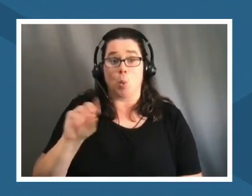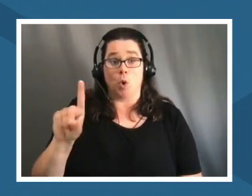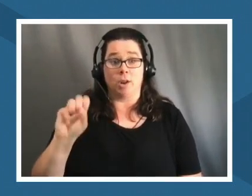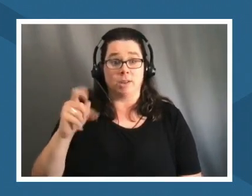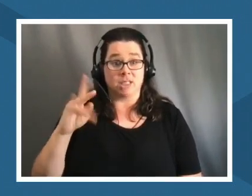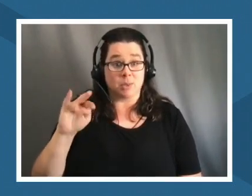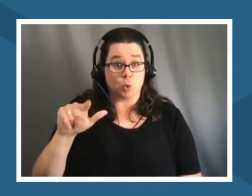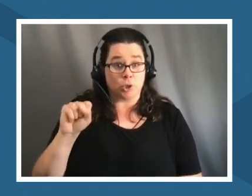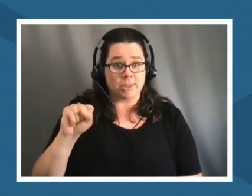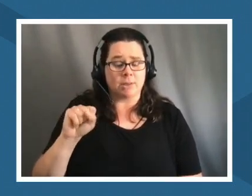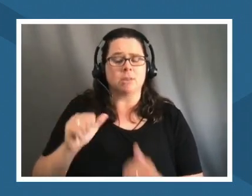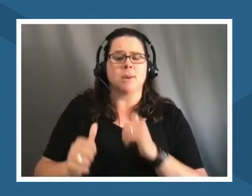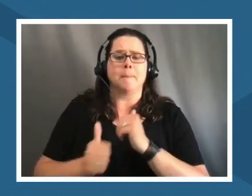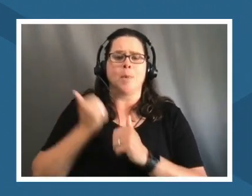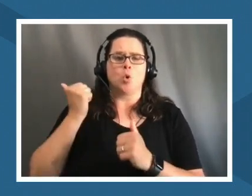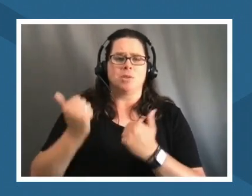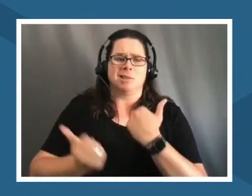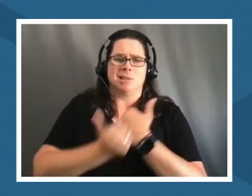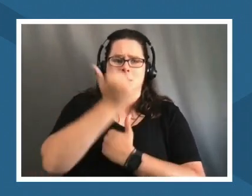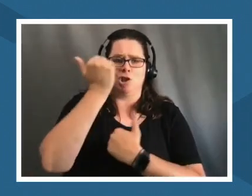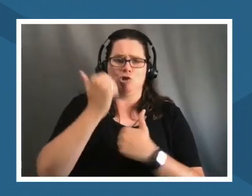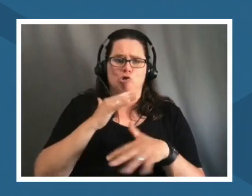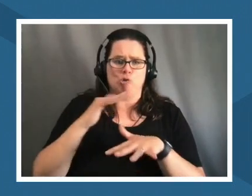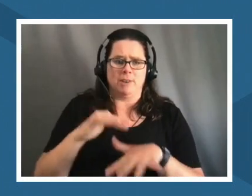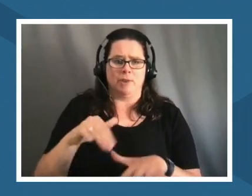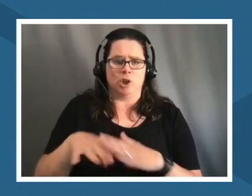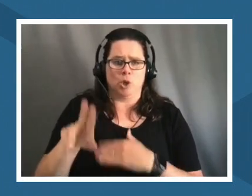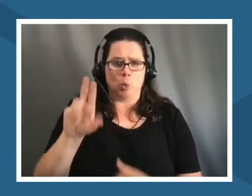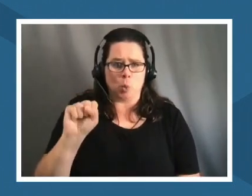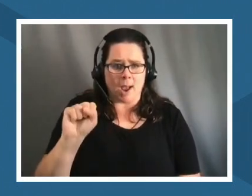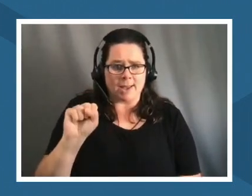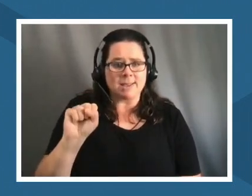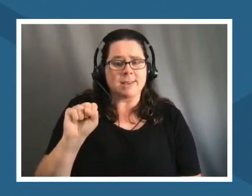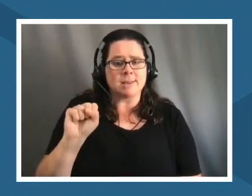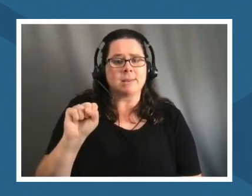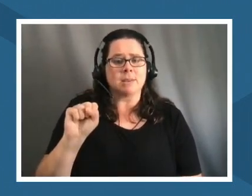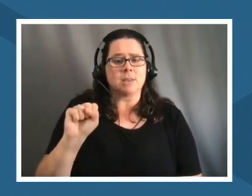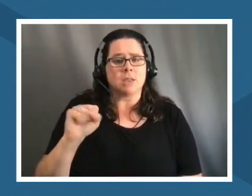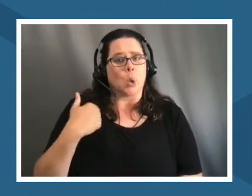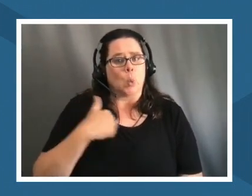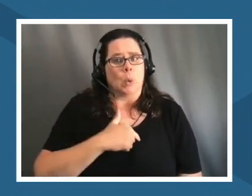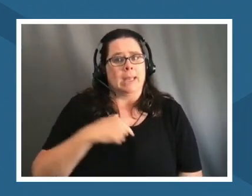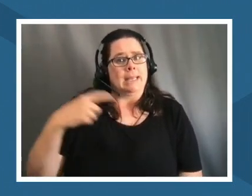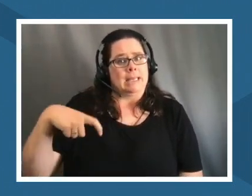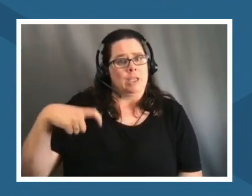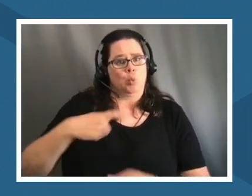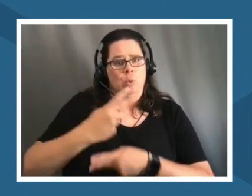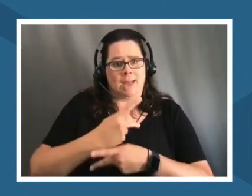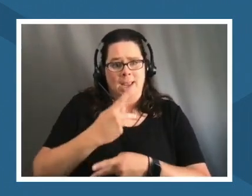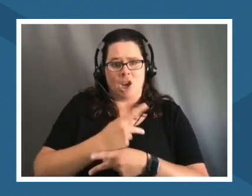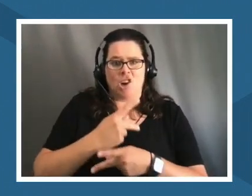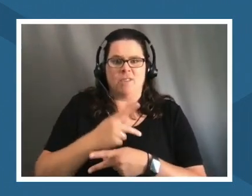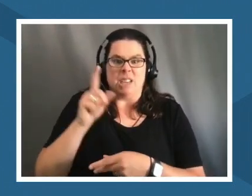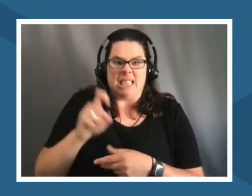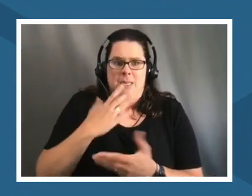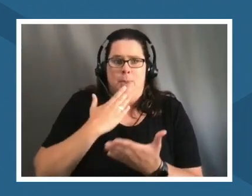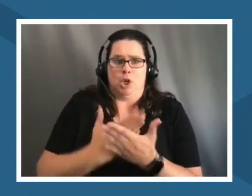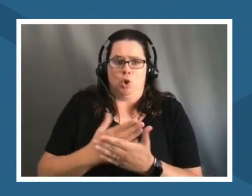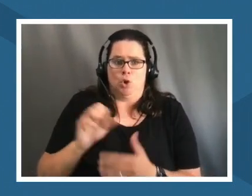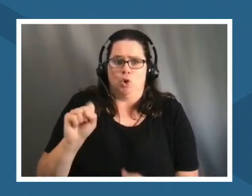endangered river in the united states and it's a it's something that we need to really take care of and be good